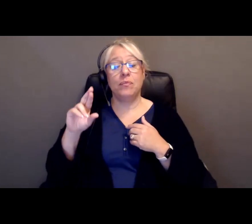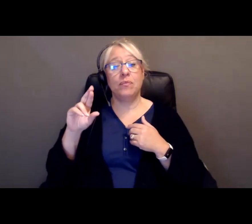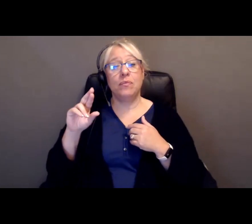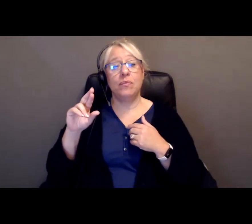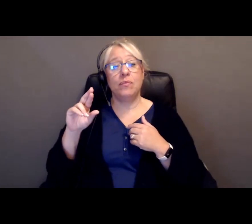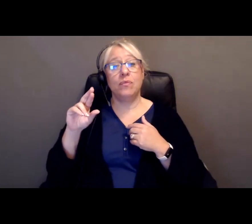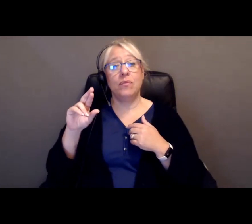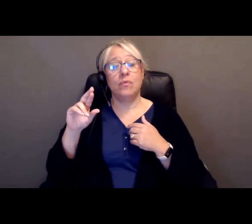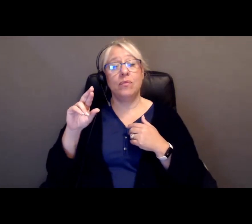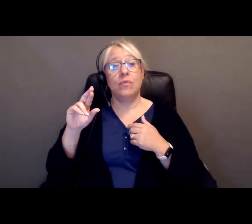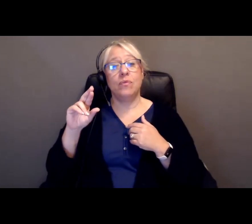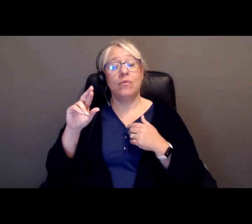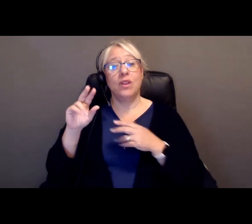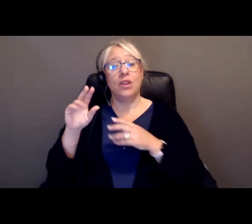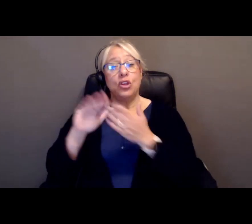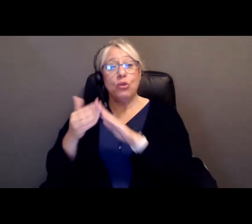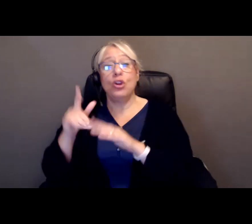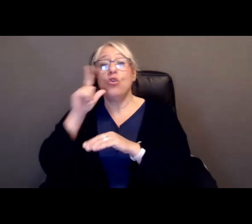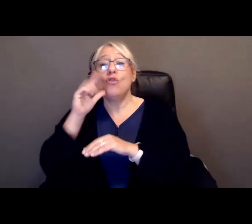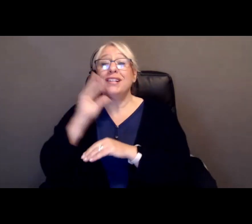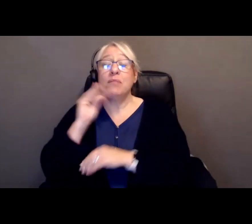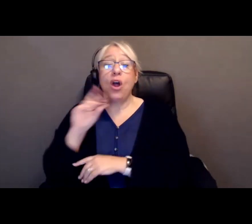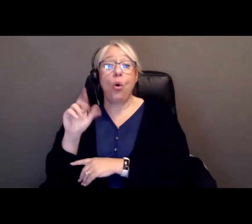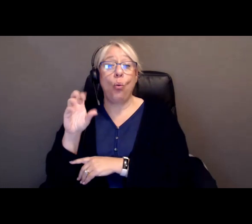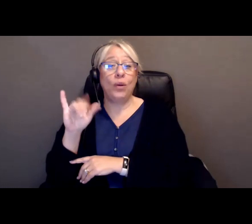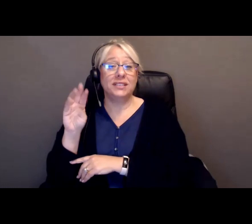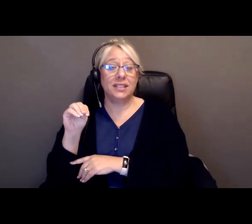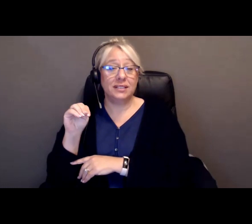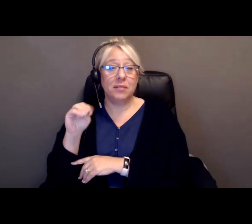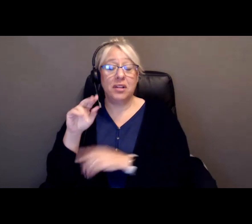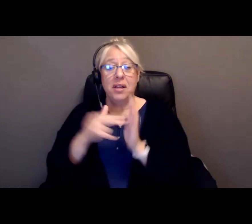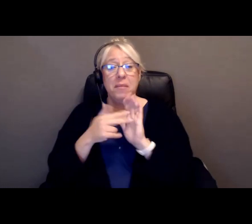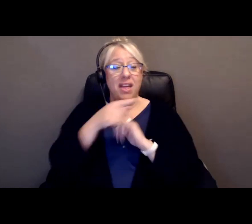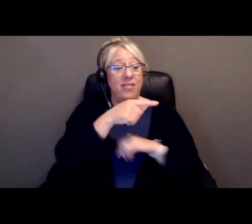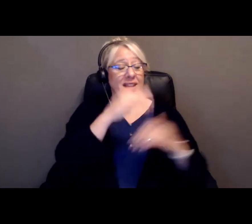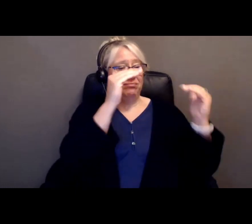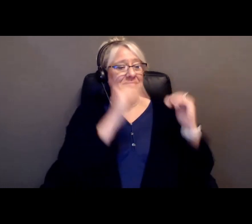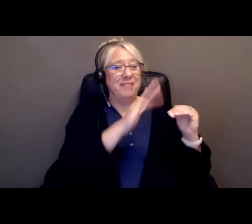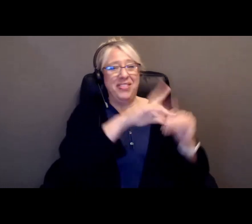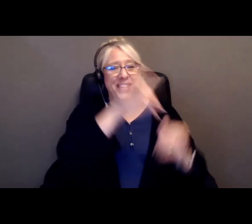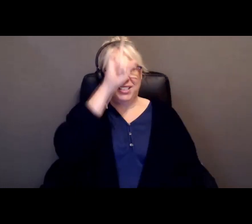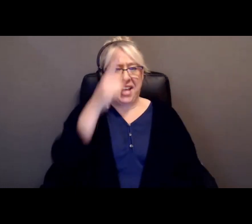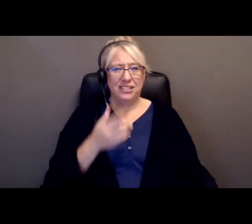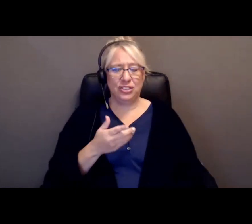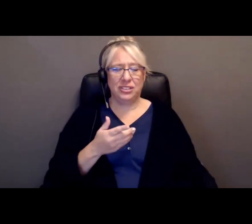racism is with implications that they're of lesser intelligence. So, I was advocating